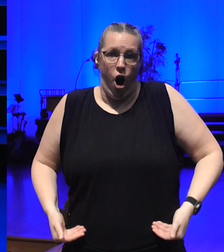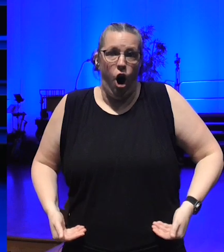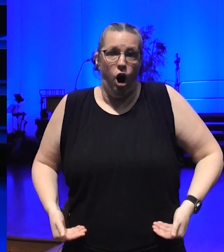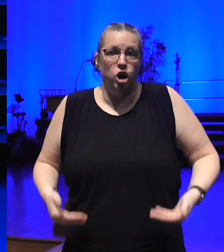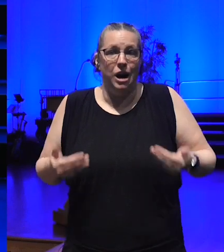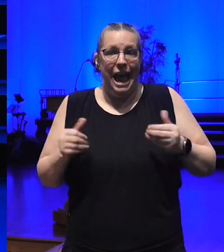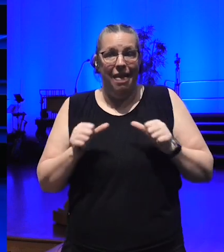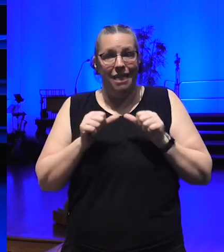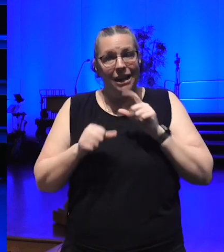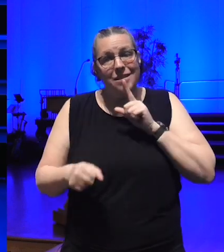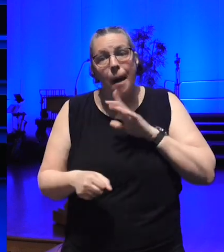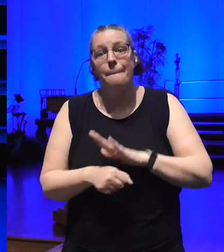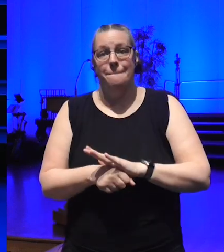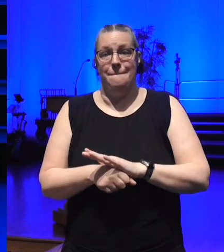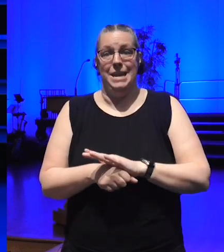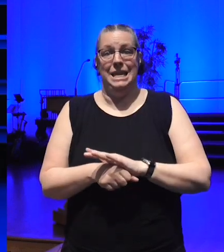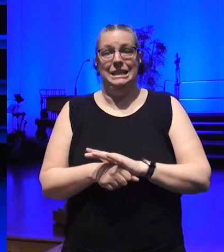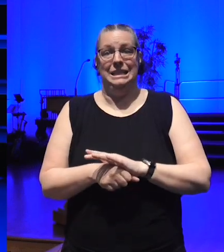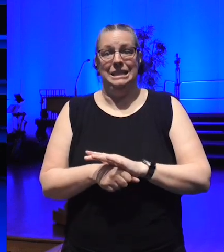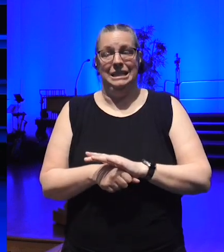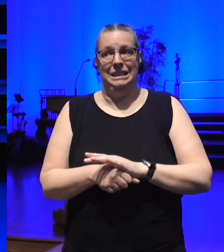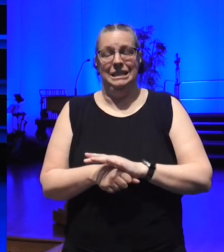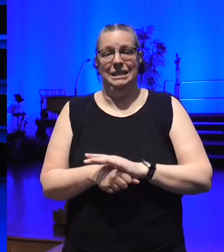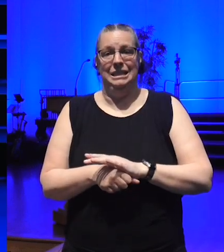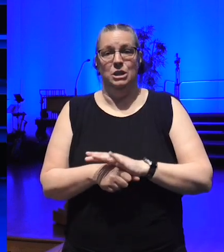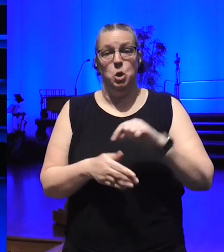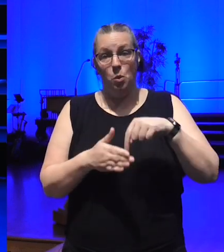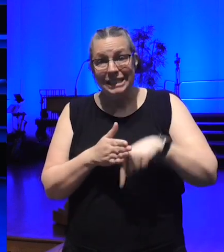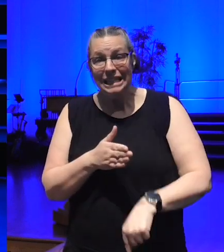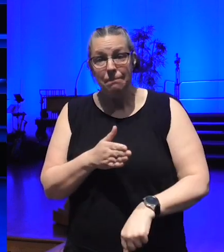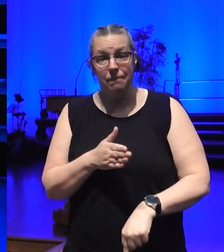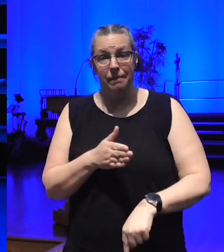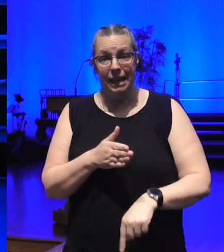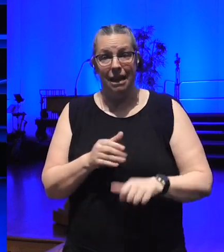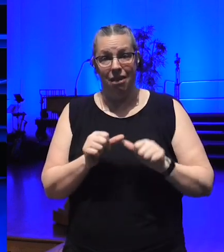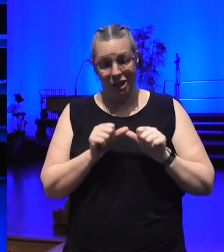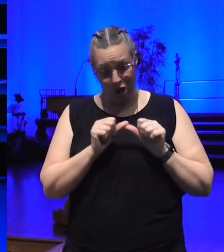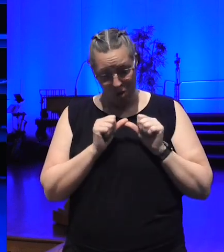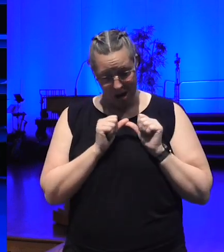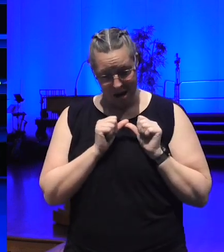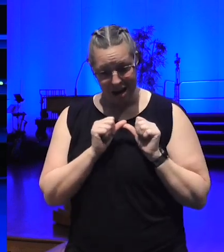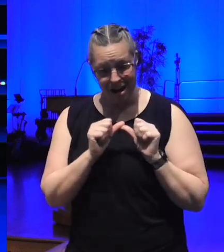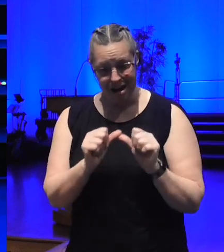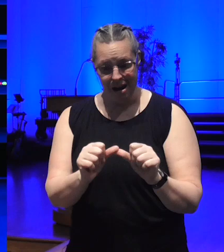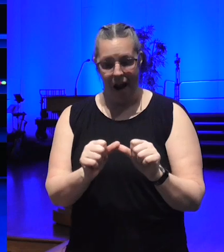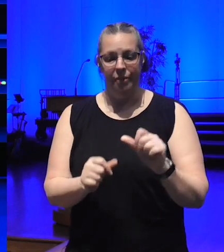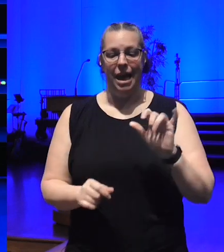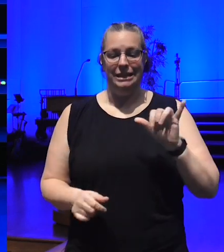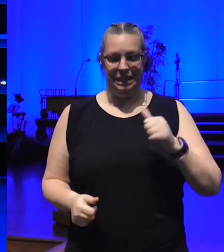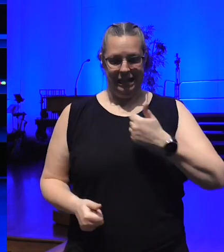and commit to it so fervently that not only will you achieve self-actualization but that